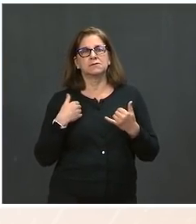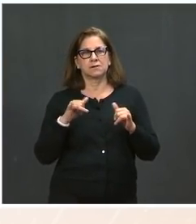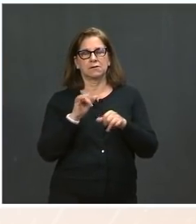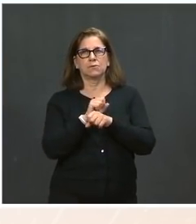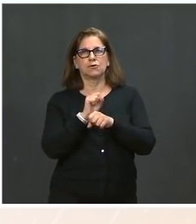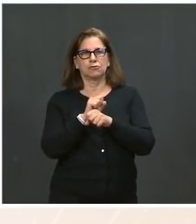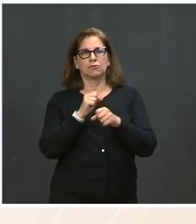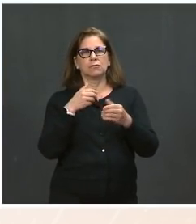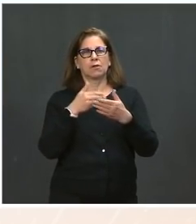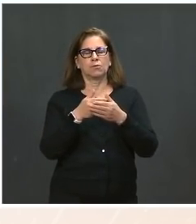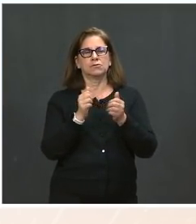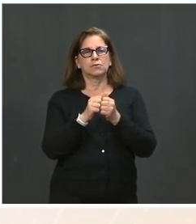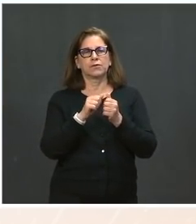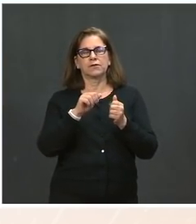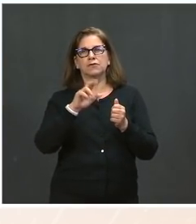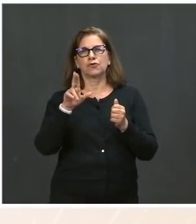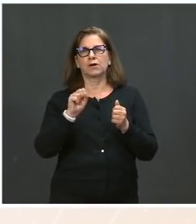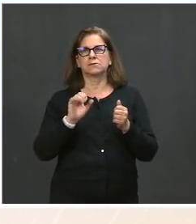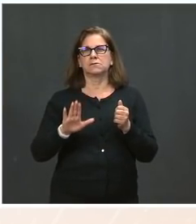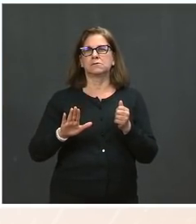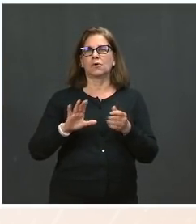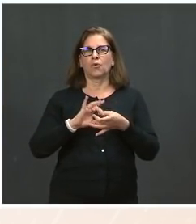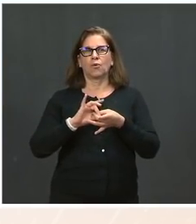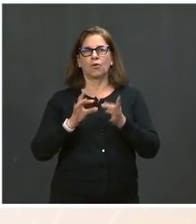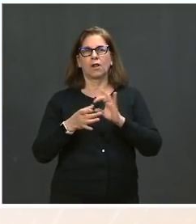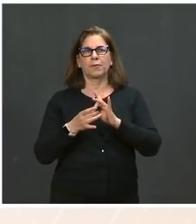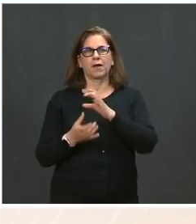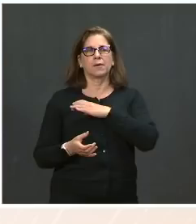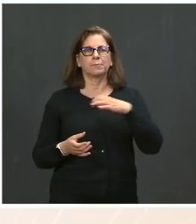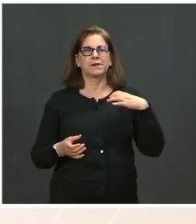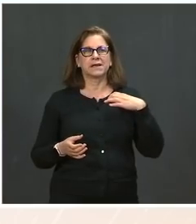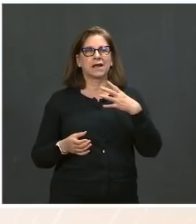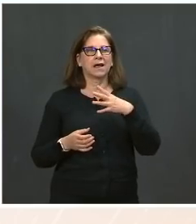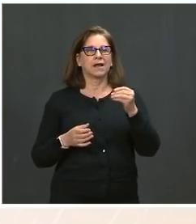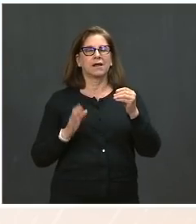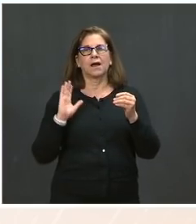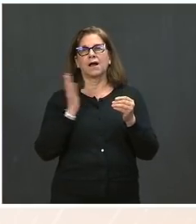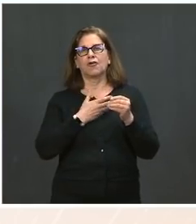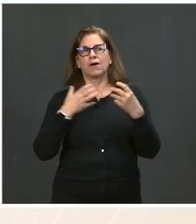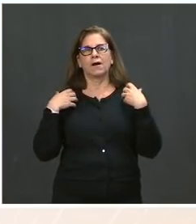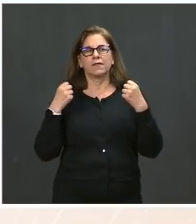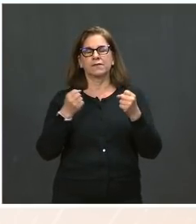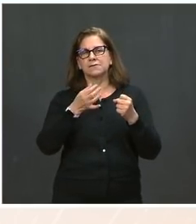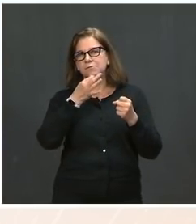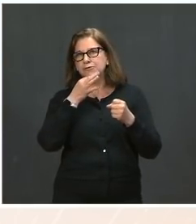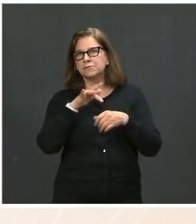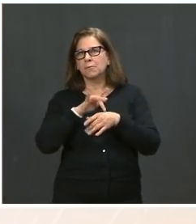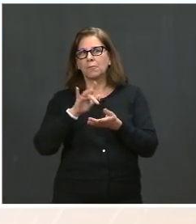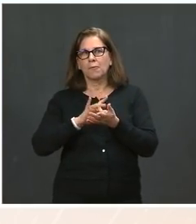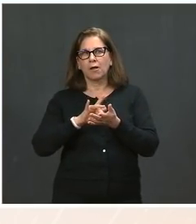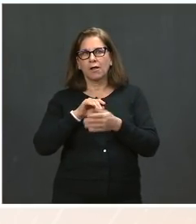and with our health and medical advisors in the U.S. government -- on assessing. But our position has not changed on their attendance at the games.